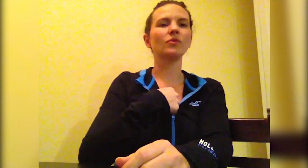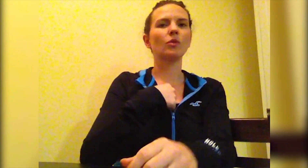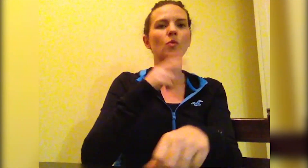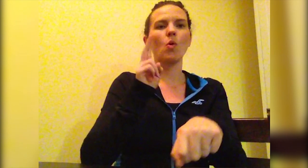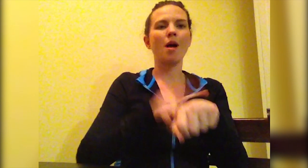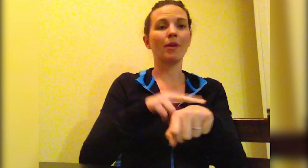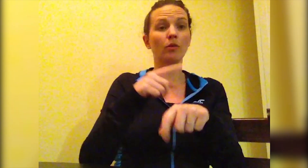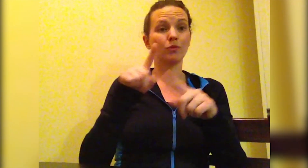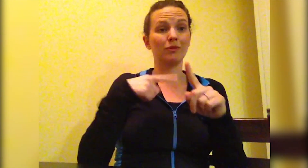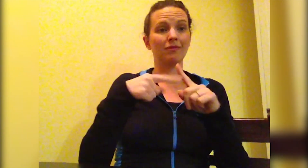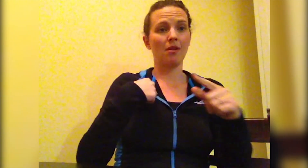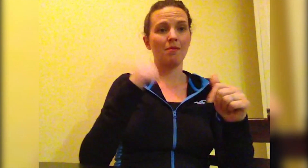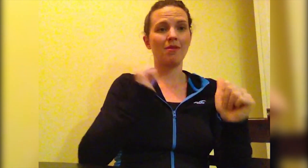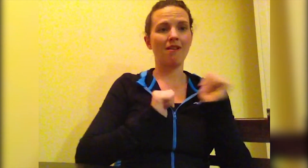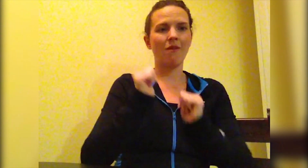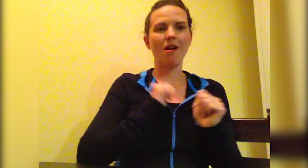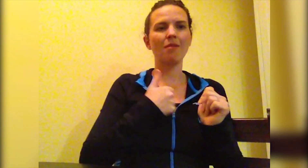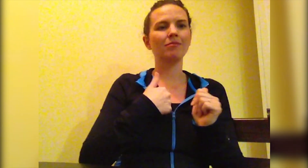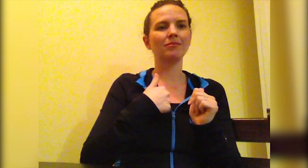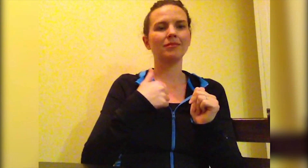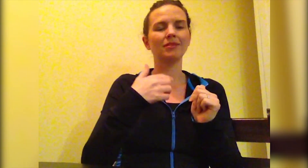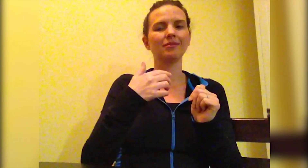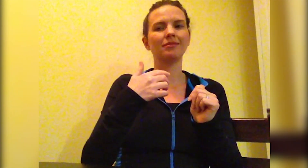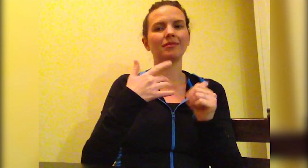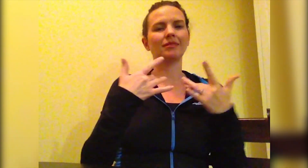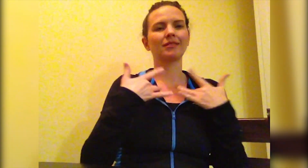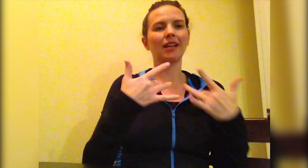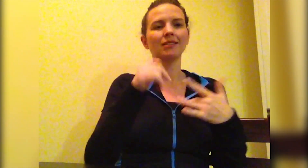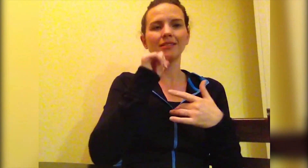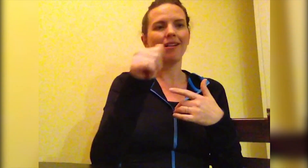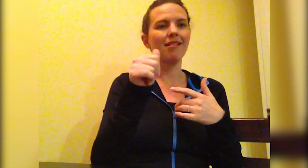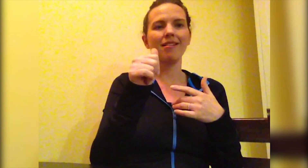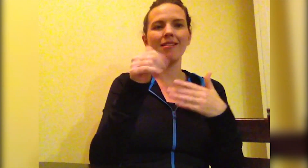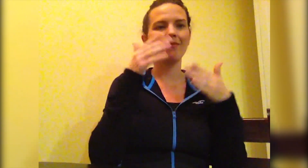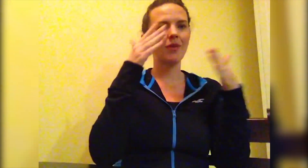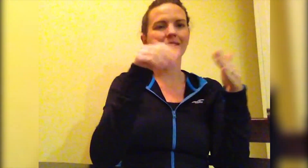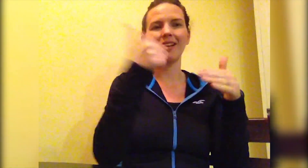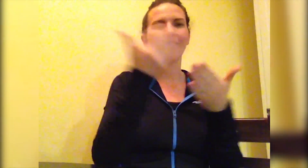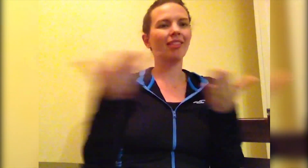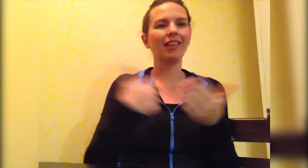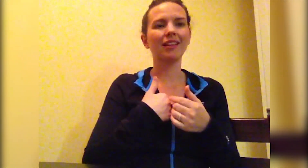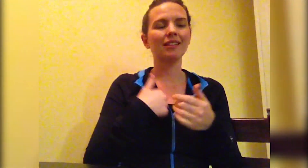DURING THE SHOW I WASN'T FOCUSED ON EVERYTHING ELSE. I WAS TRYING REALLY HARD TO JUST FOCUS